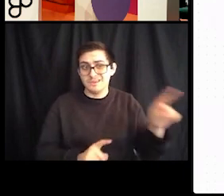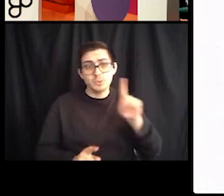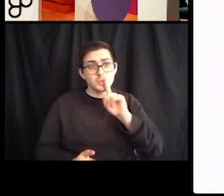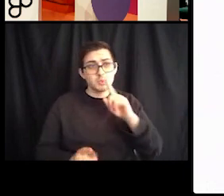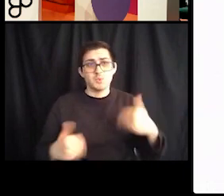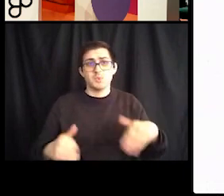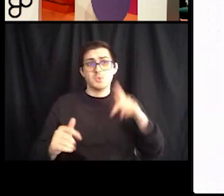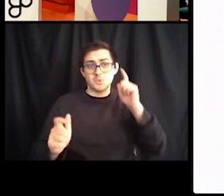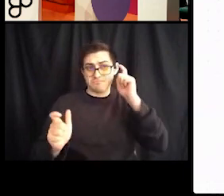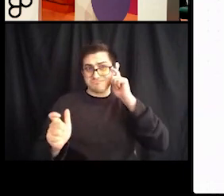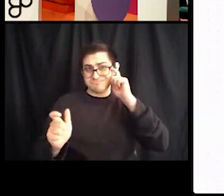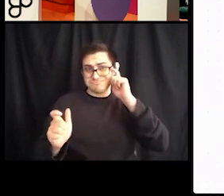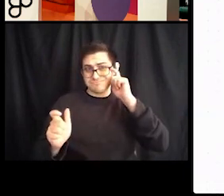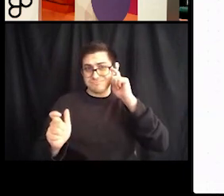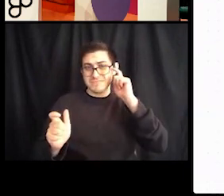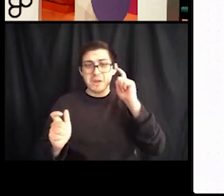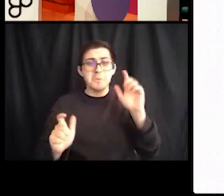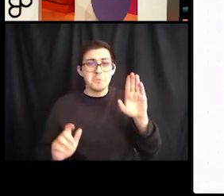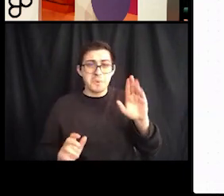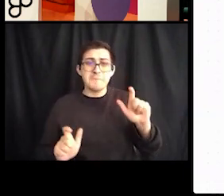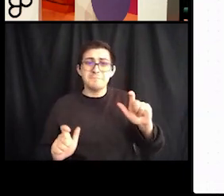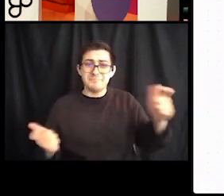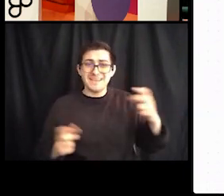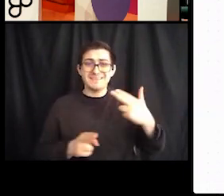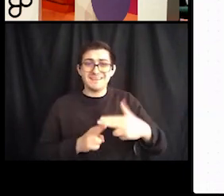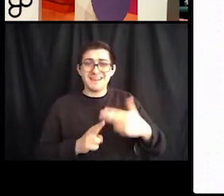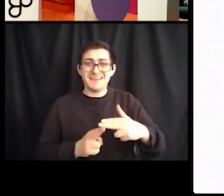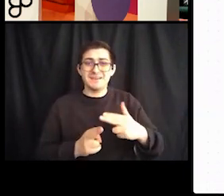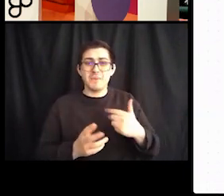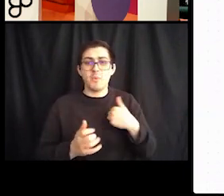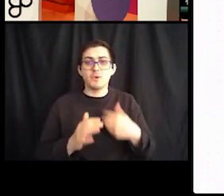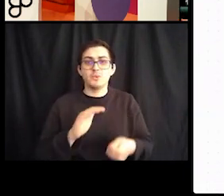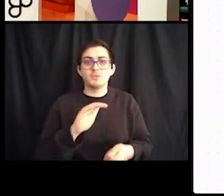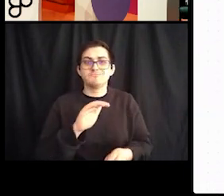So I'm going to take his sticky and maybe put in my new idea of FigJam the movie.